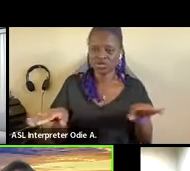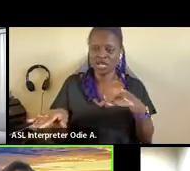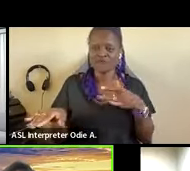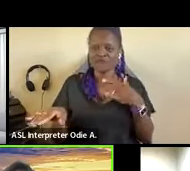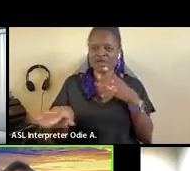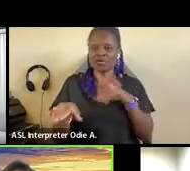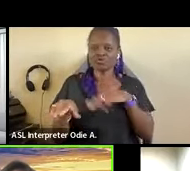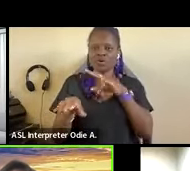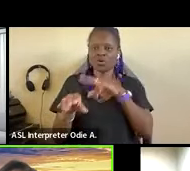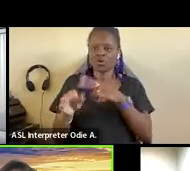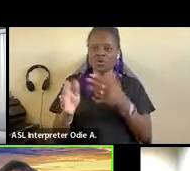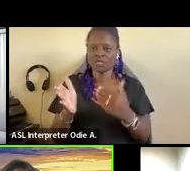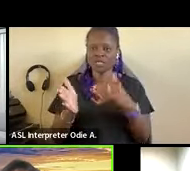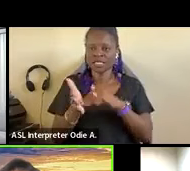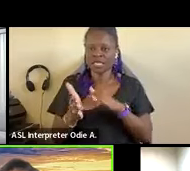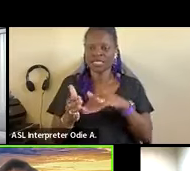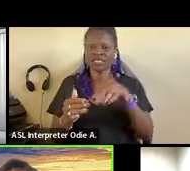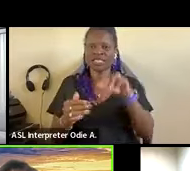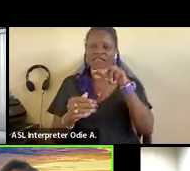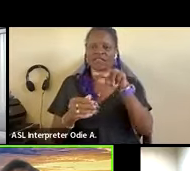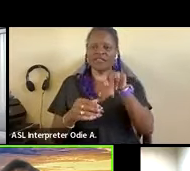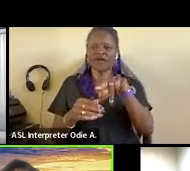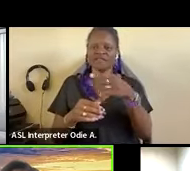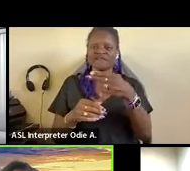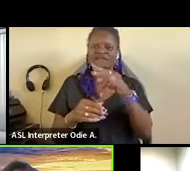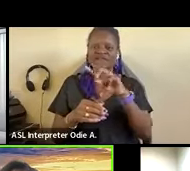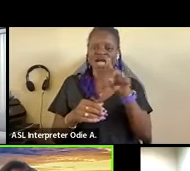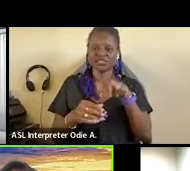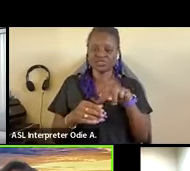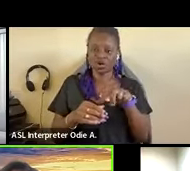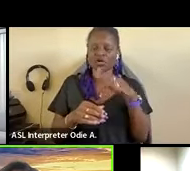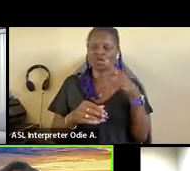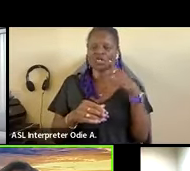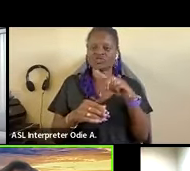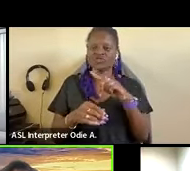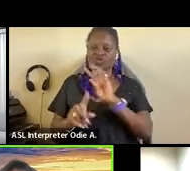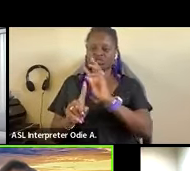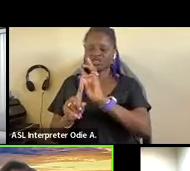The pfizer biotech vaccine is for children aged six months to four years old, and the